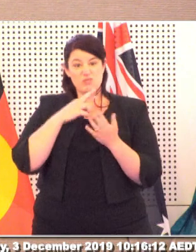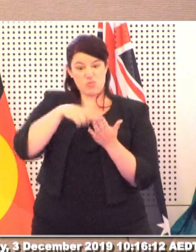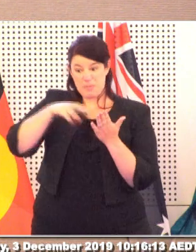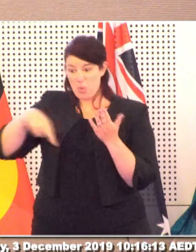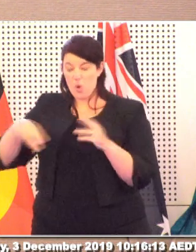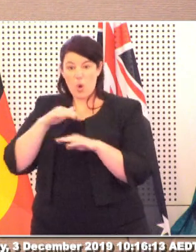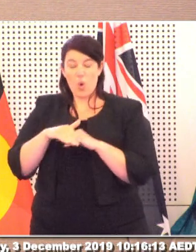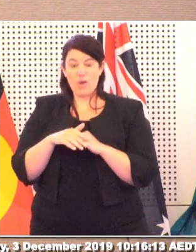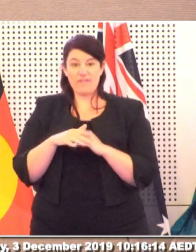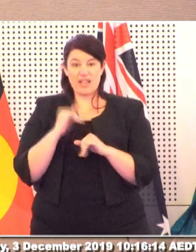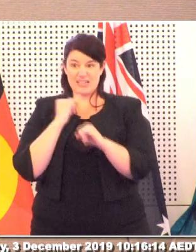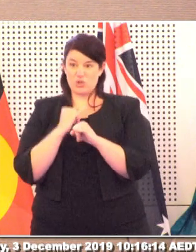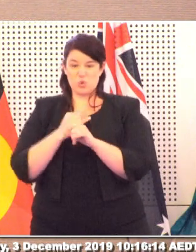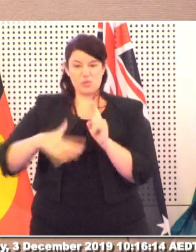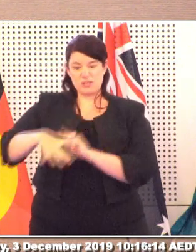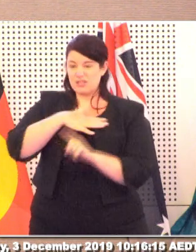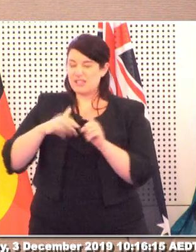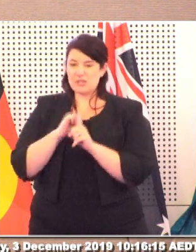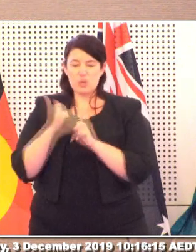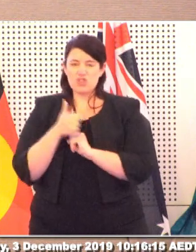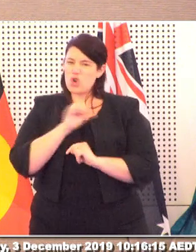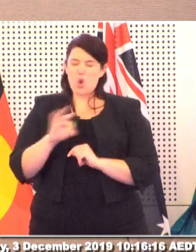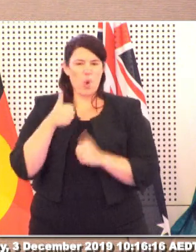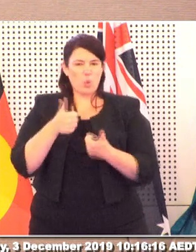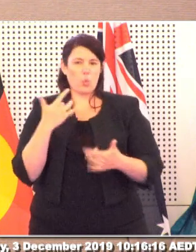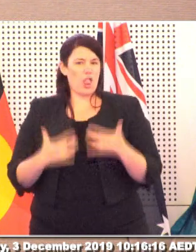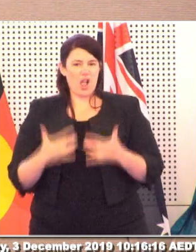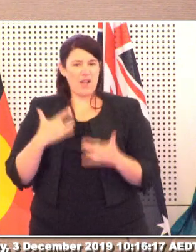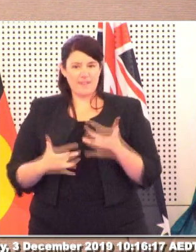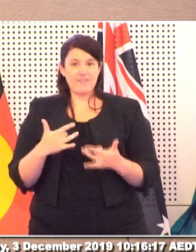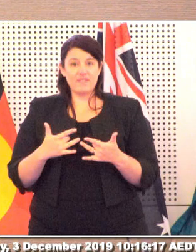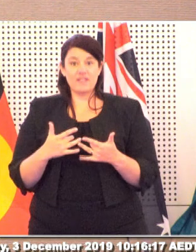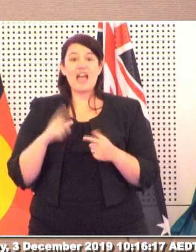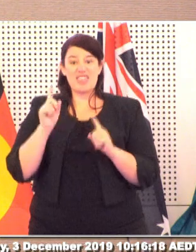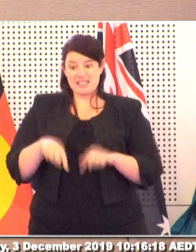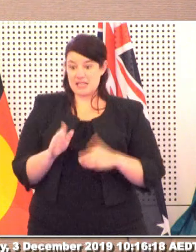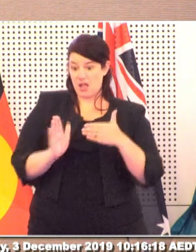in institutions and that led to the movement of the institutionalisation.